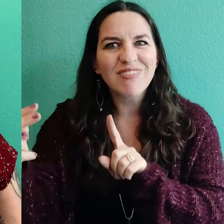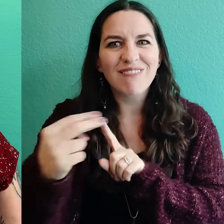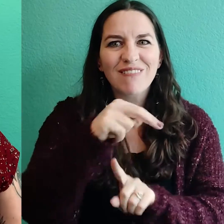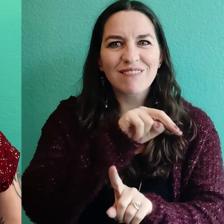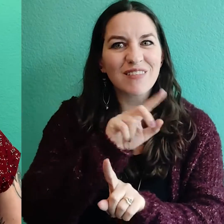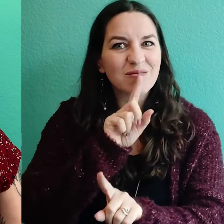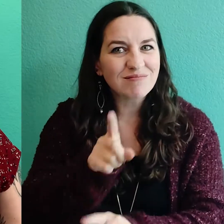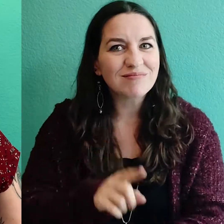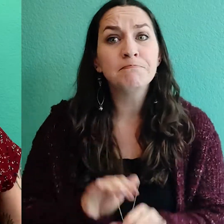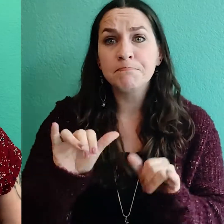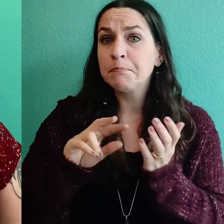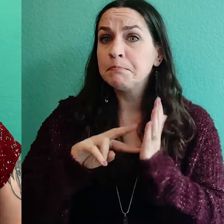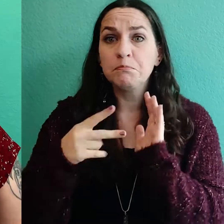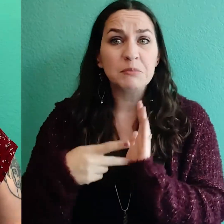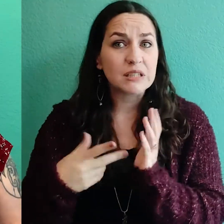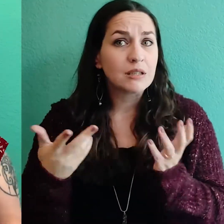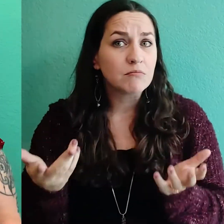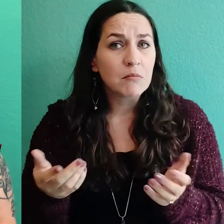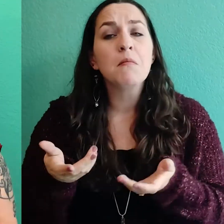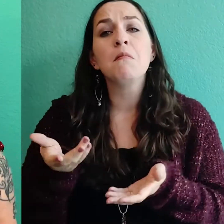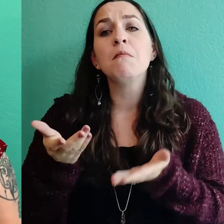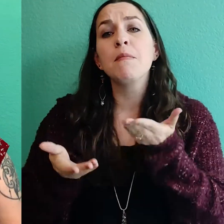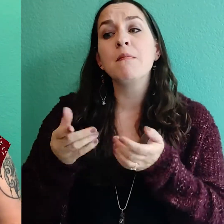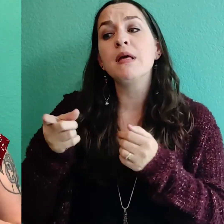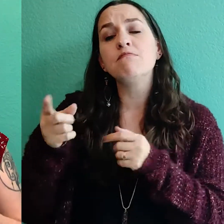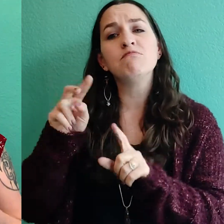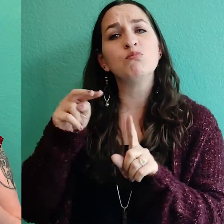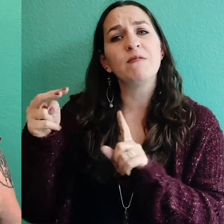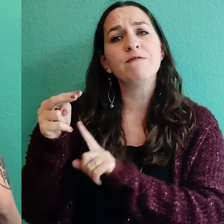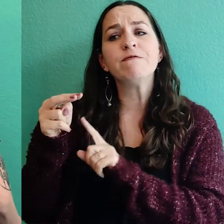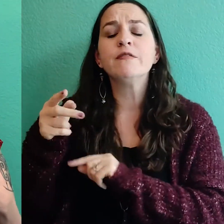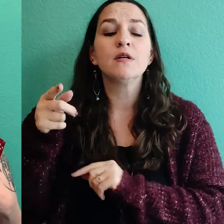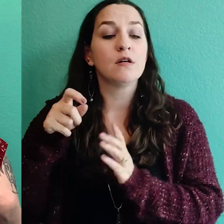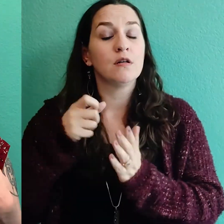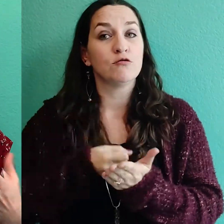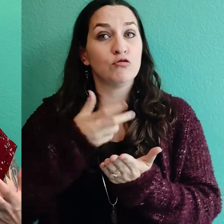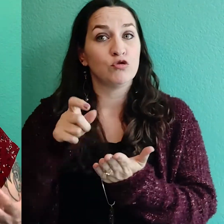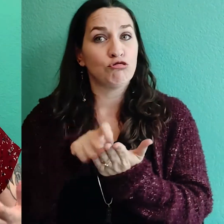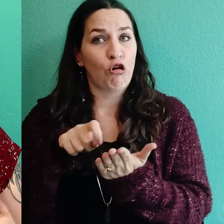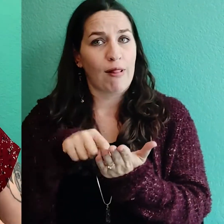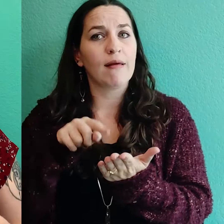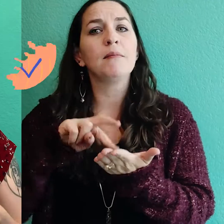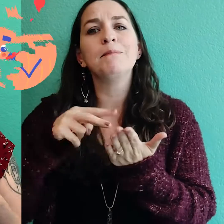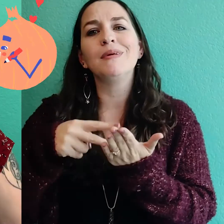people's ideas. So some people, for example, think of journaling like a diary, like you're going to